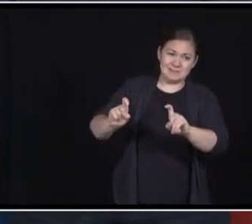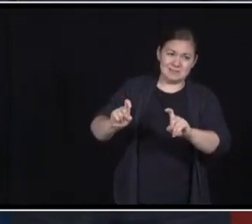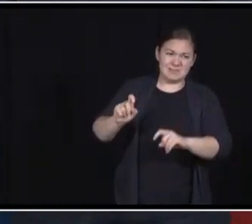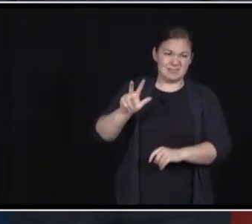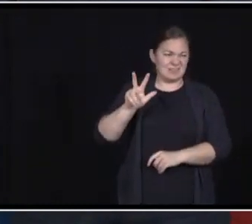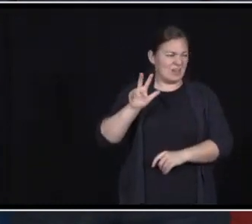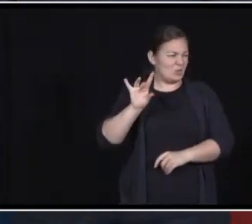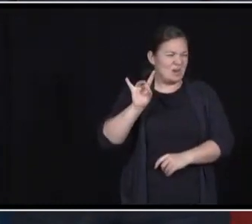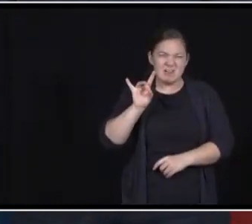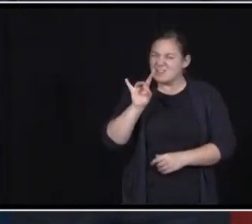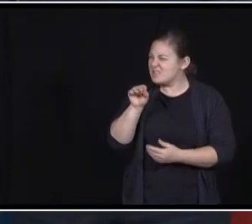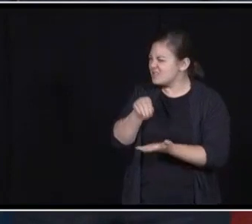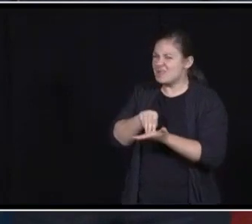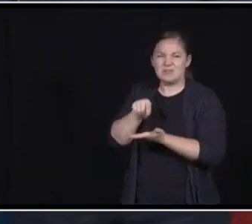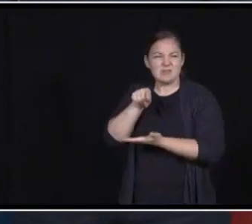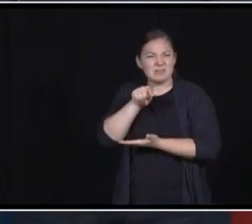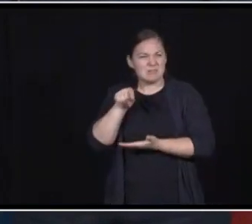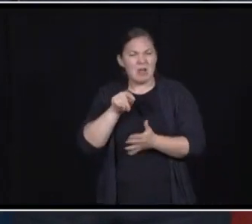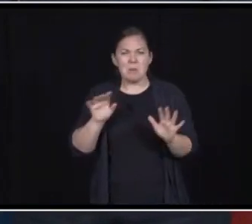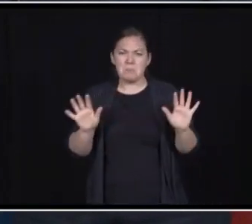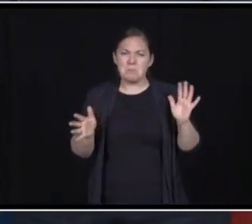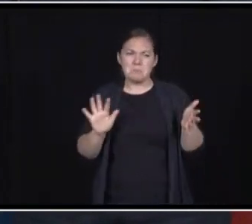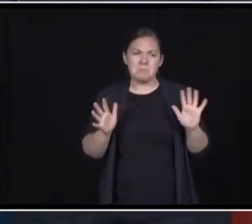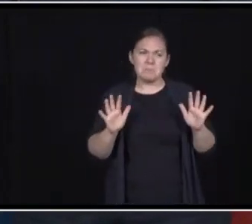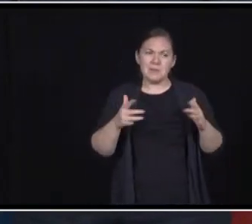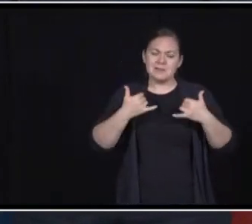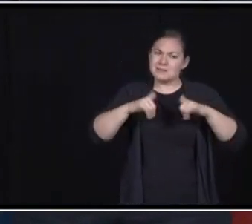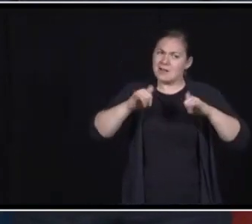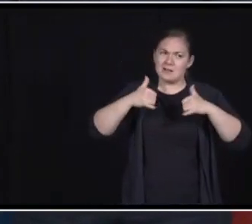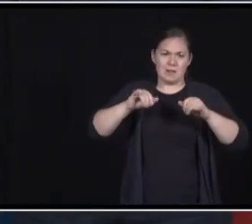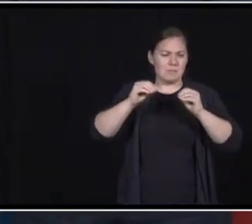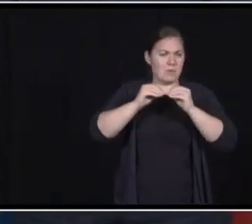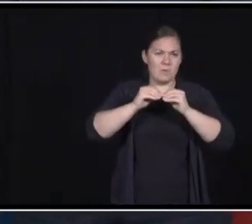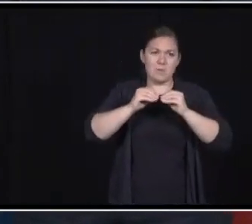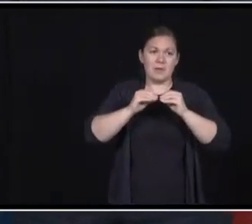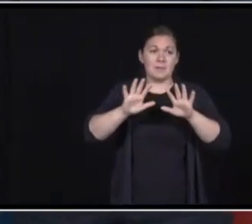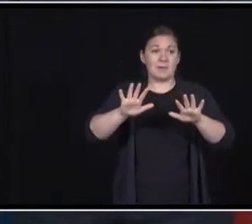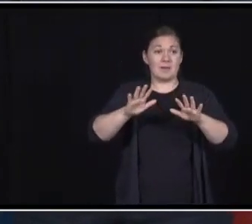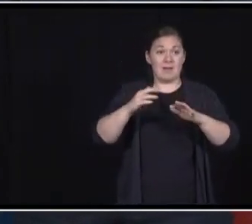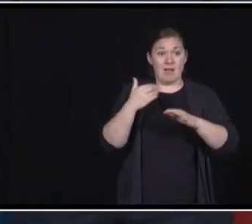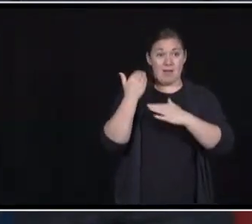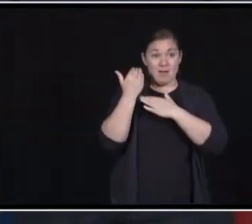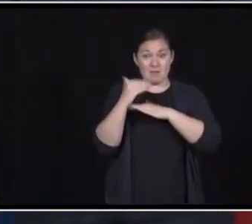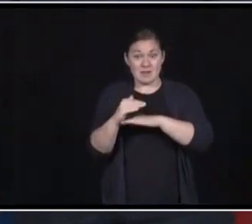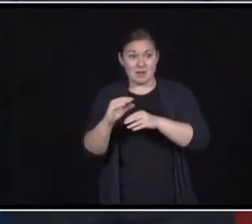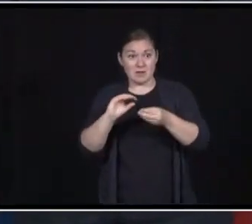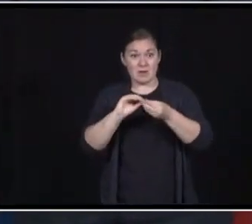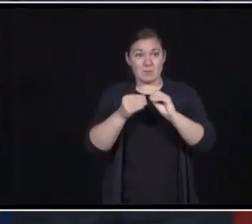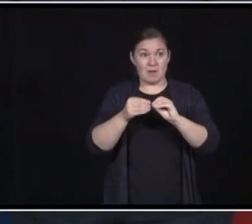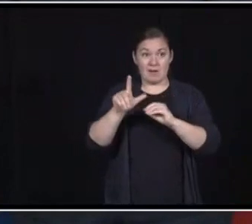results? Randy, the numbers yesterday are still upward so close to 40,000. They have not slowed down on the testing.